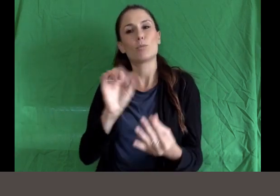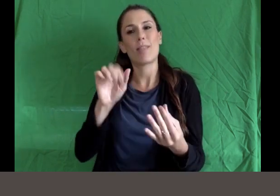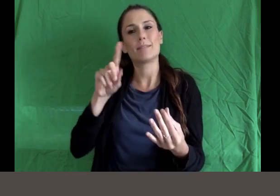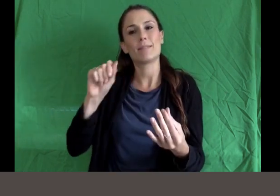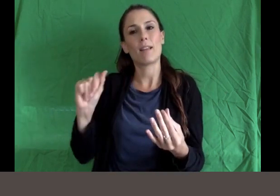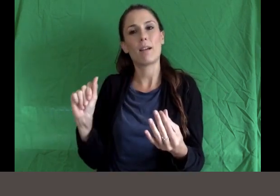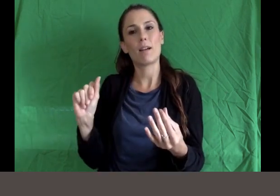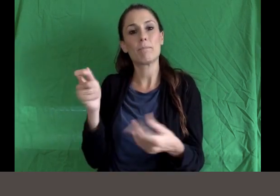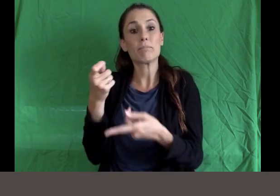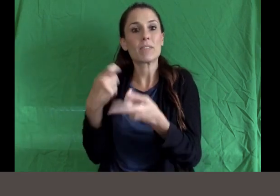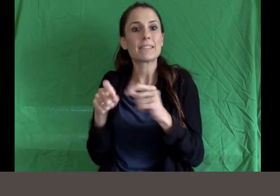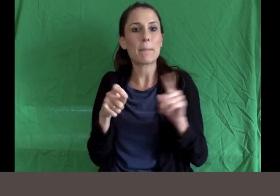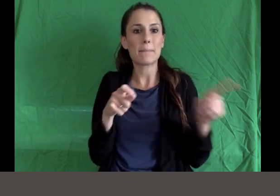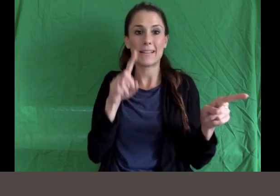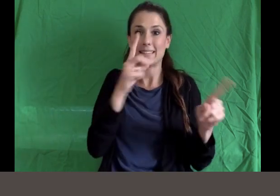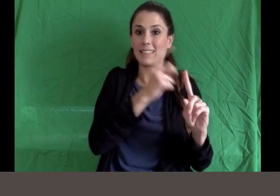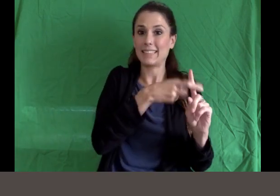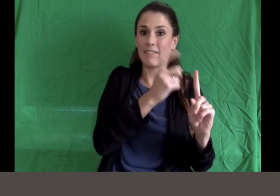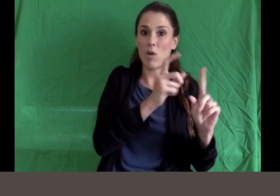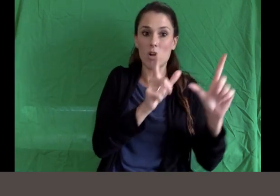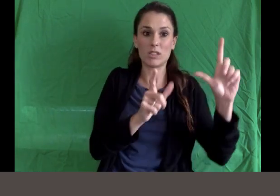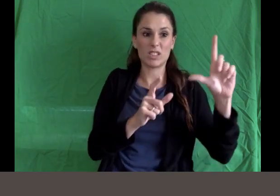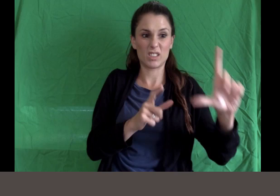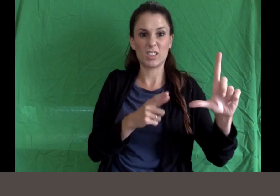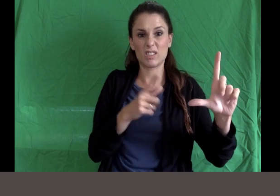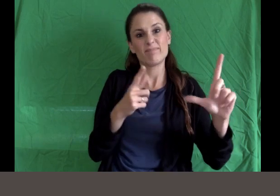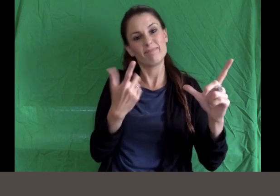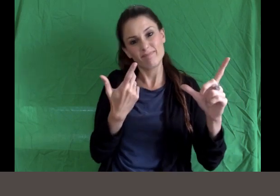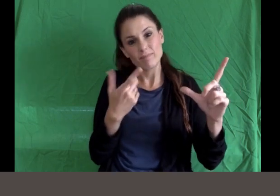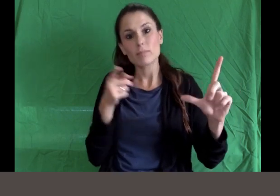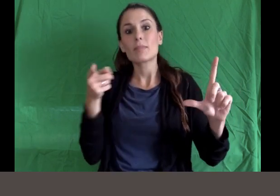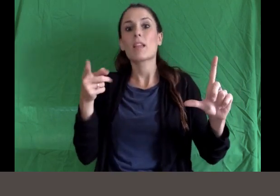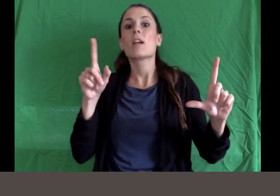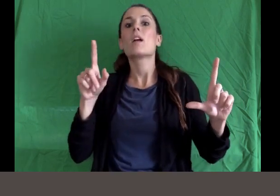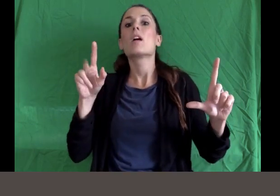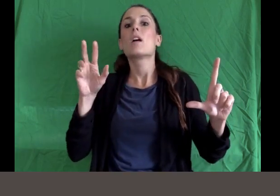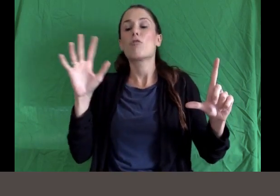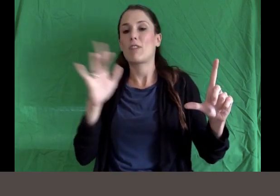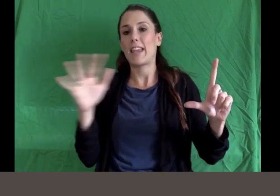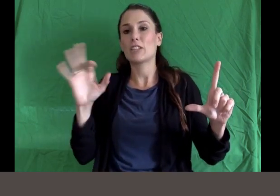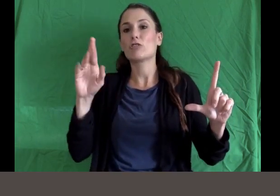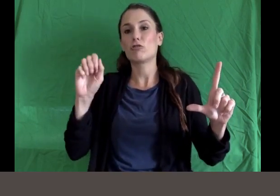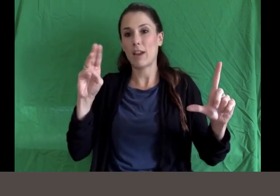left hand my default frame and why Tufte might want this we've included we've actually done some